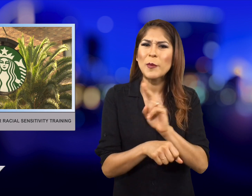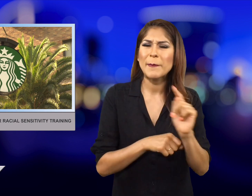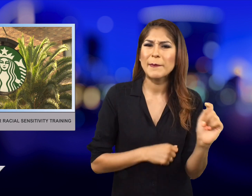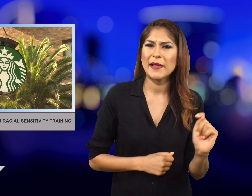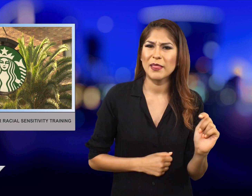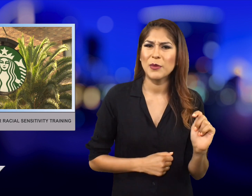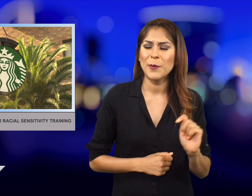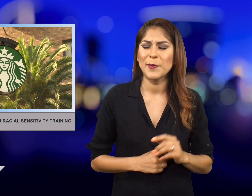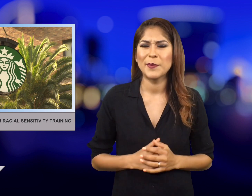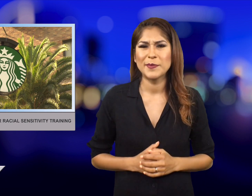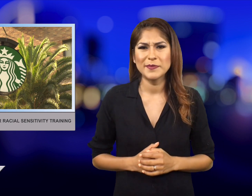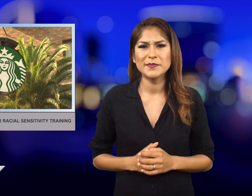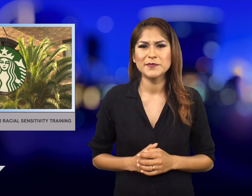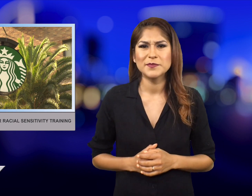restrooms.